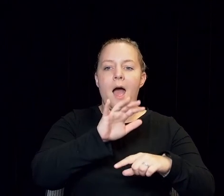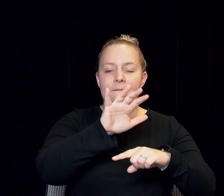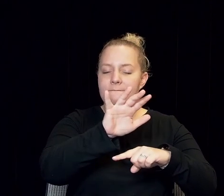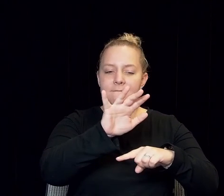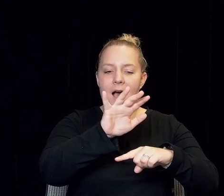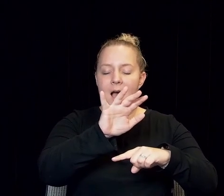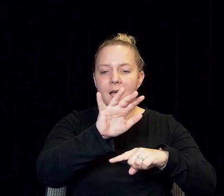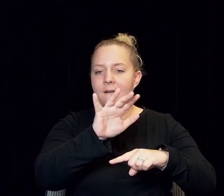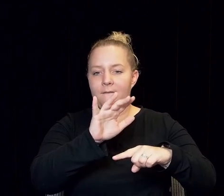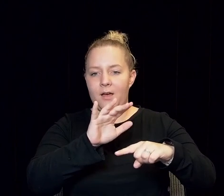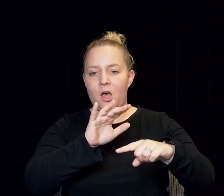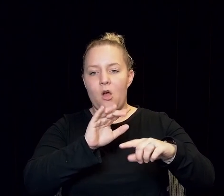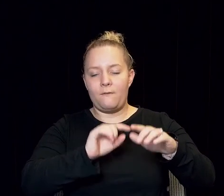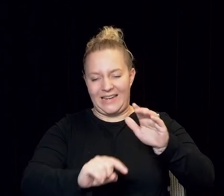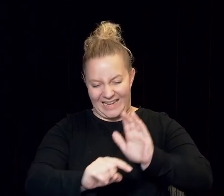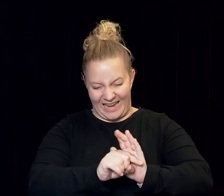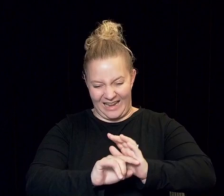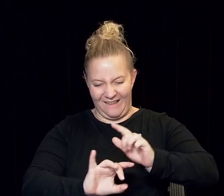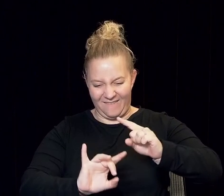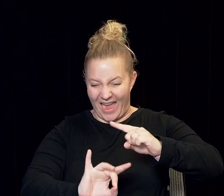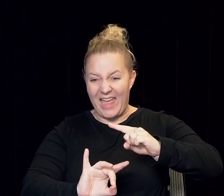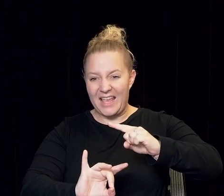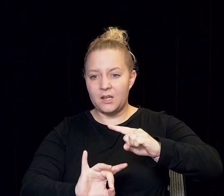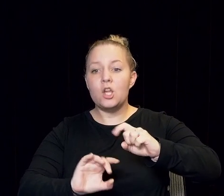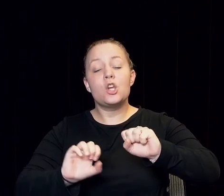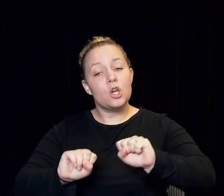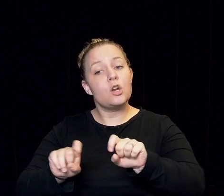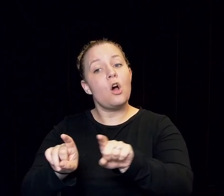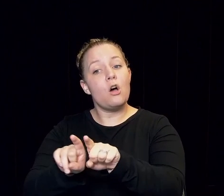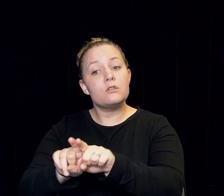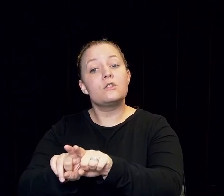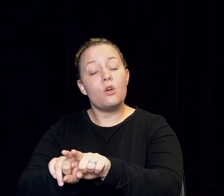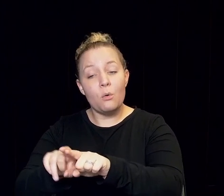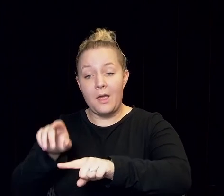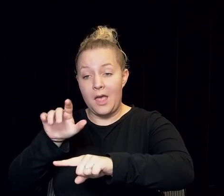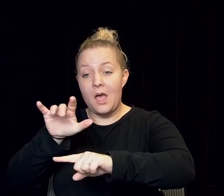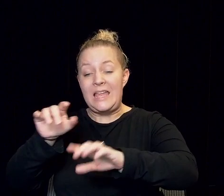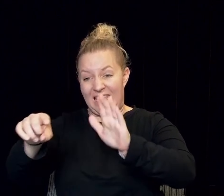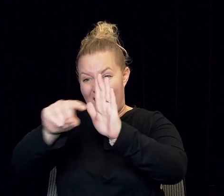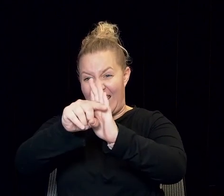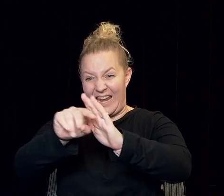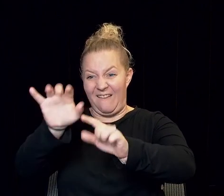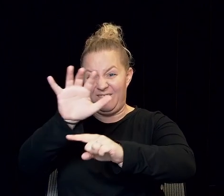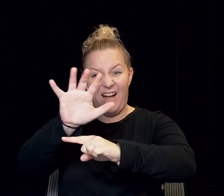as -5/8 because those are exactly the same fraction. I'm just saying hey that fraction's